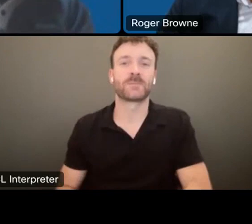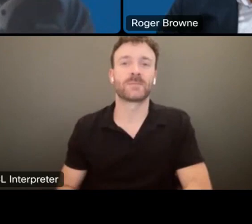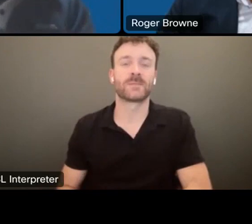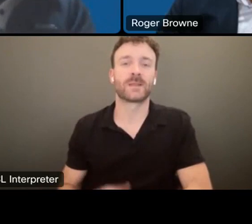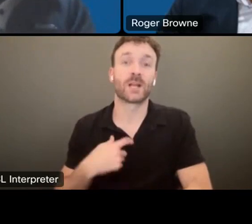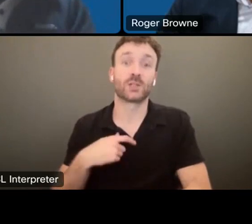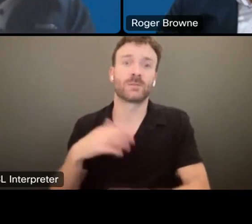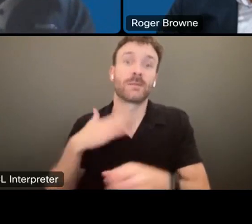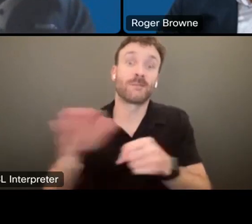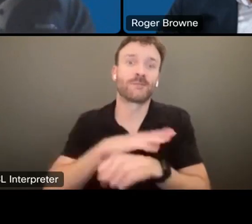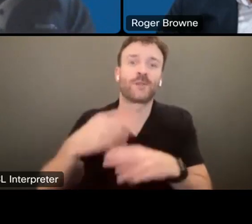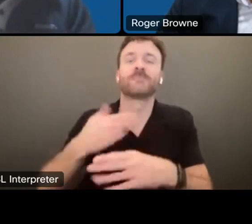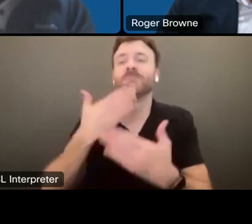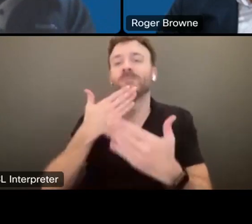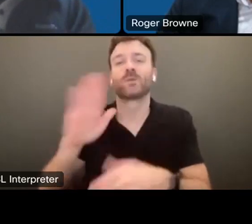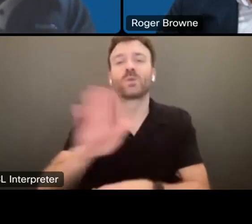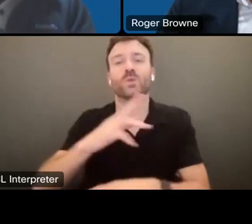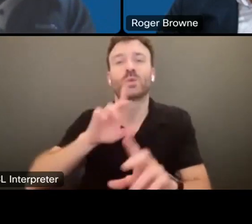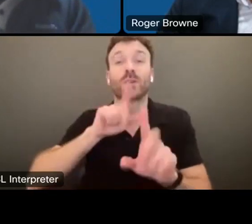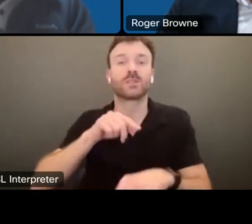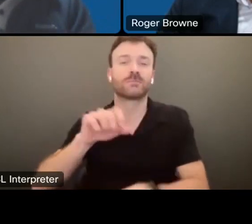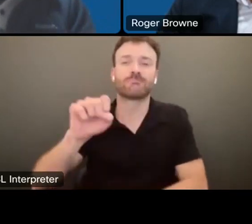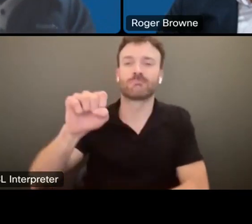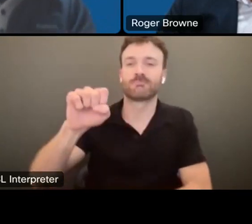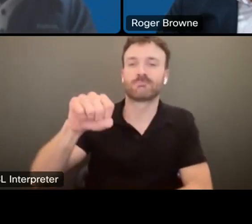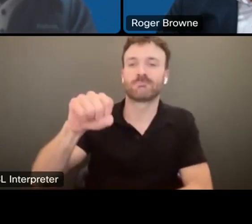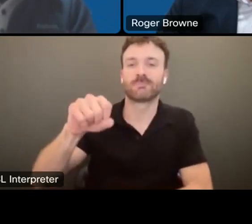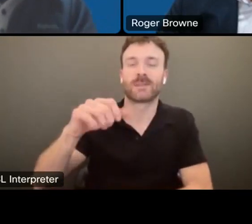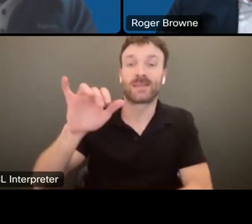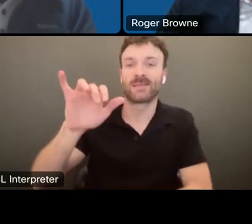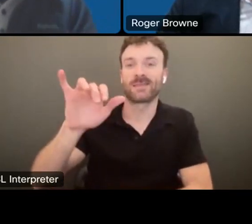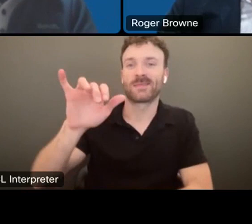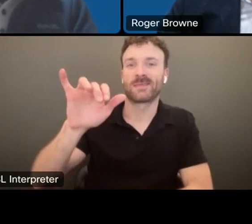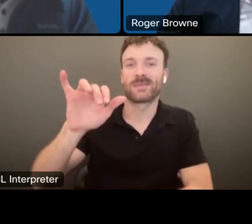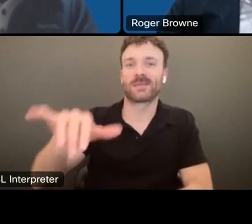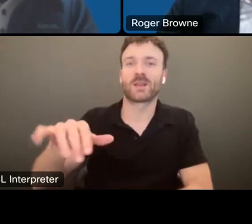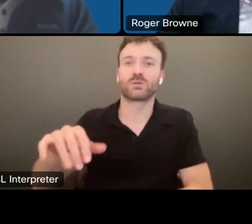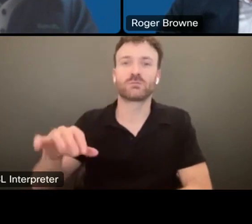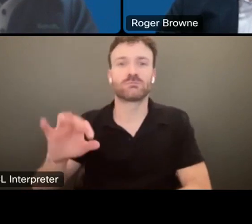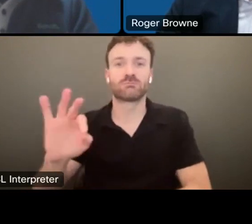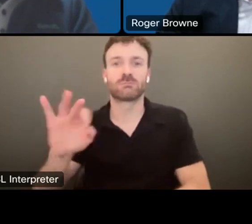Thanks, everyone, for all your answers. That was a solid answer in terms of that specific question.